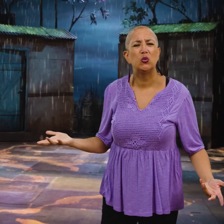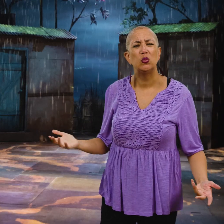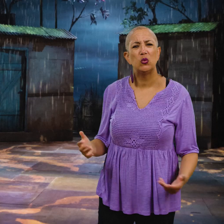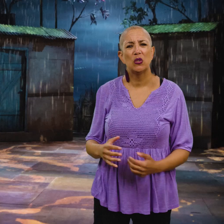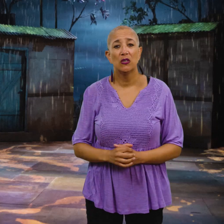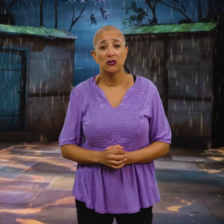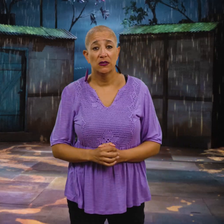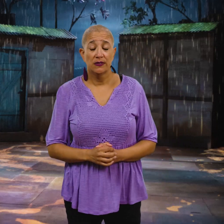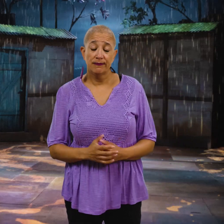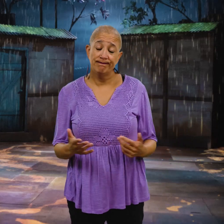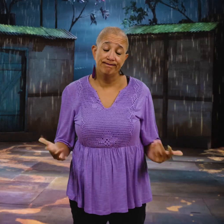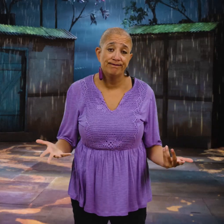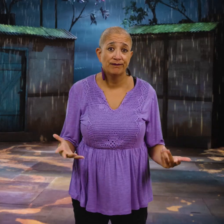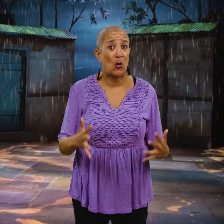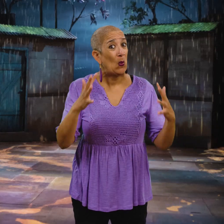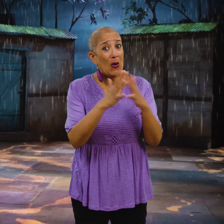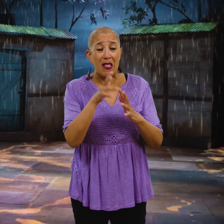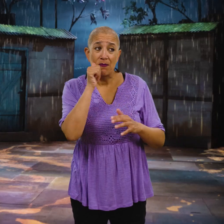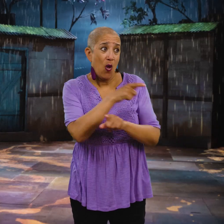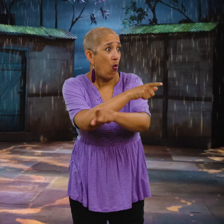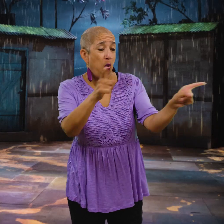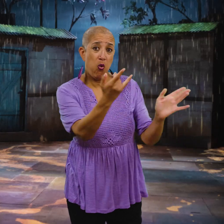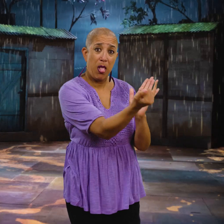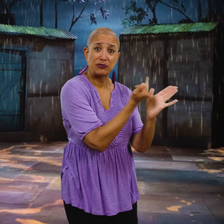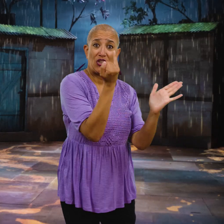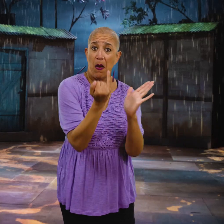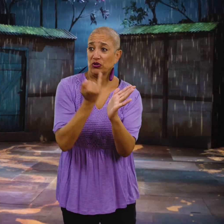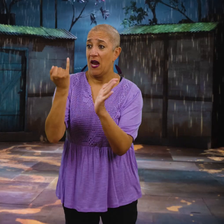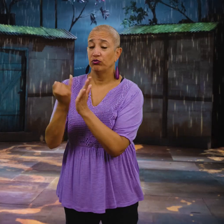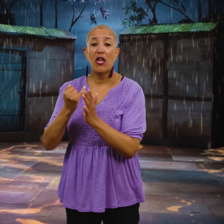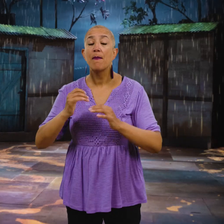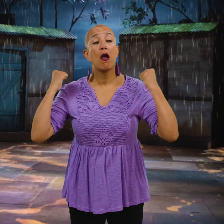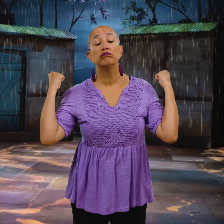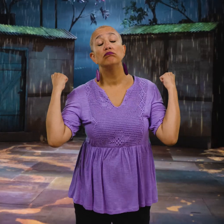Despite the opposition, William continues in secret.